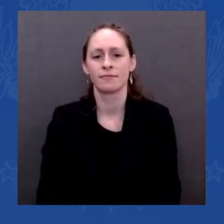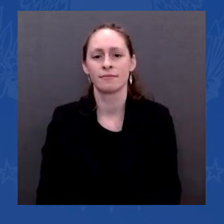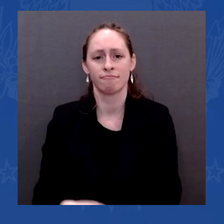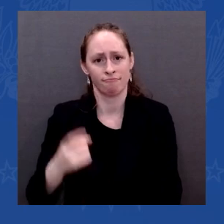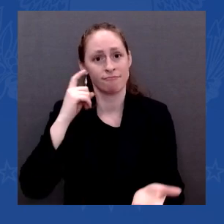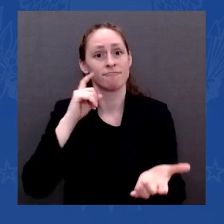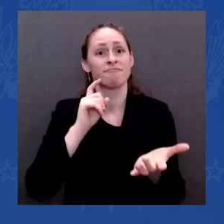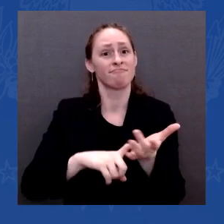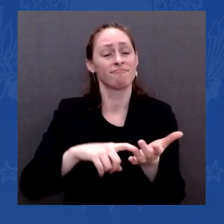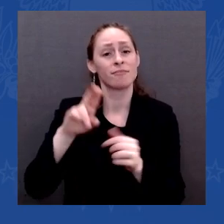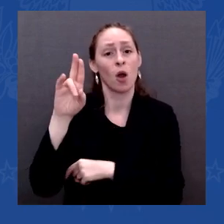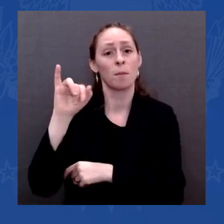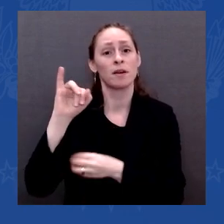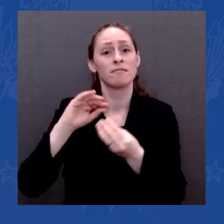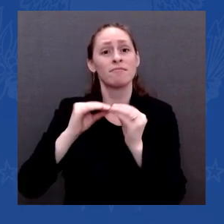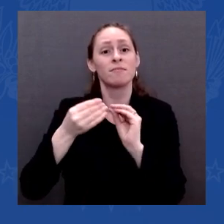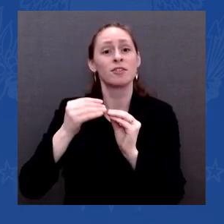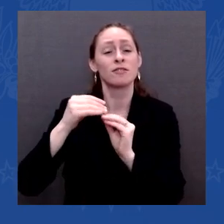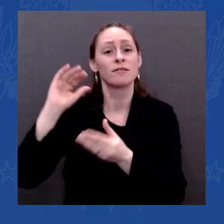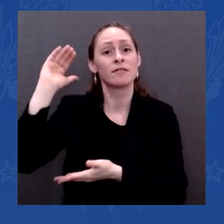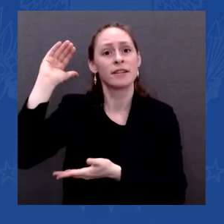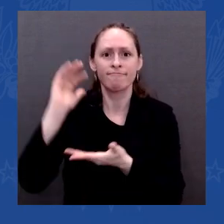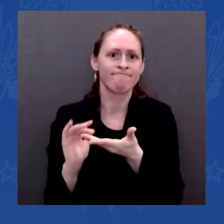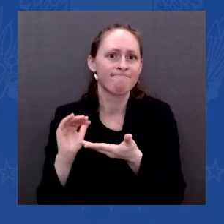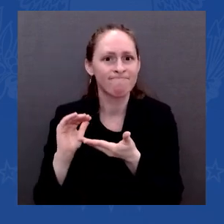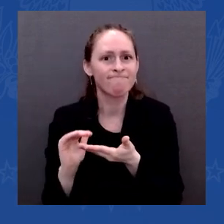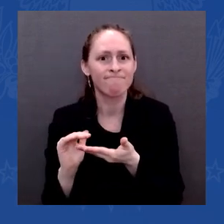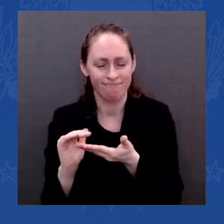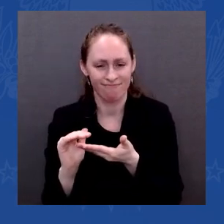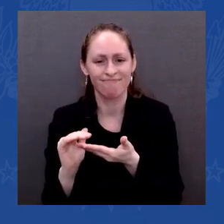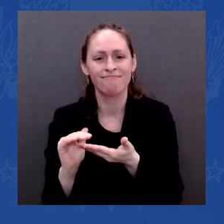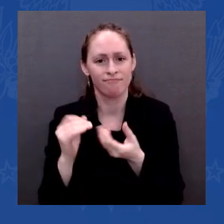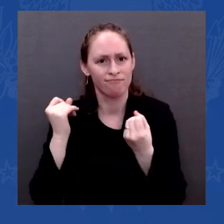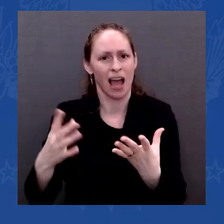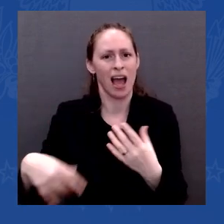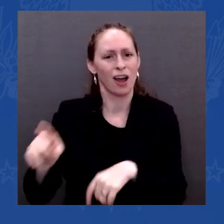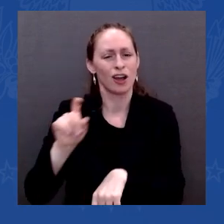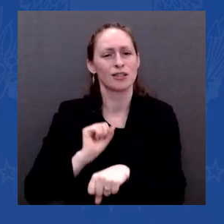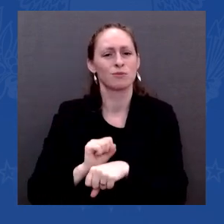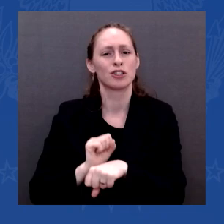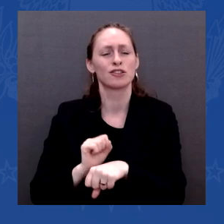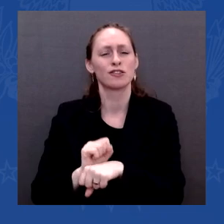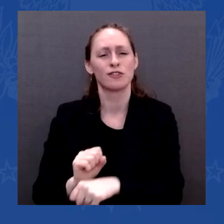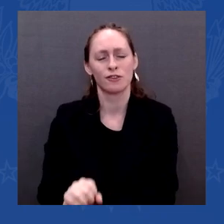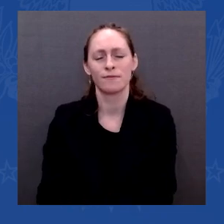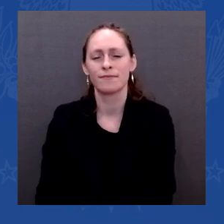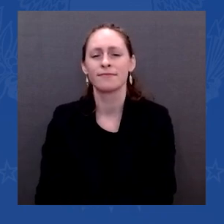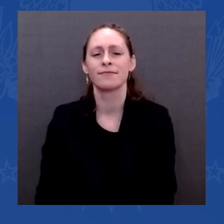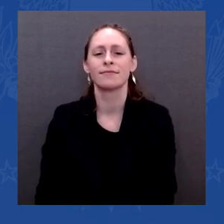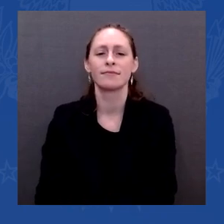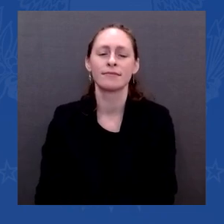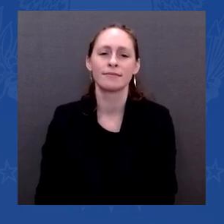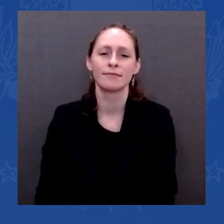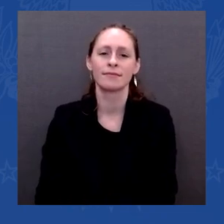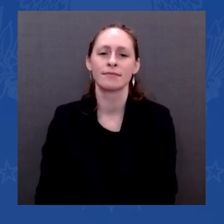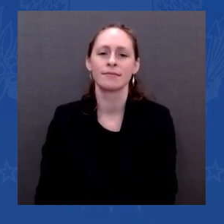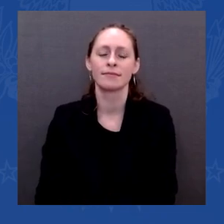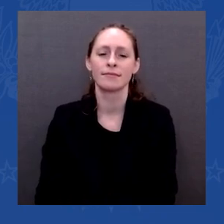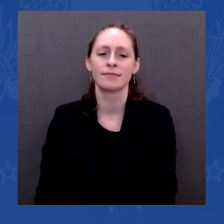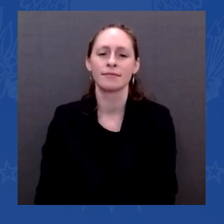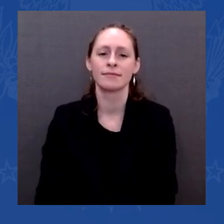Income -- incomes for folks working frontline jobs